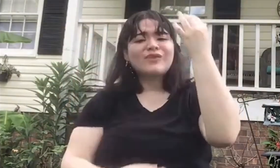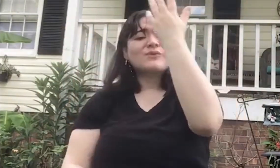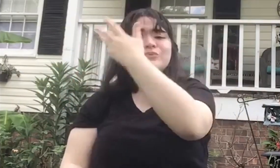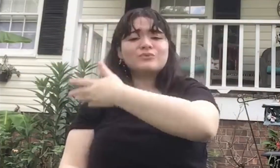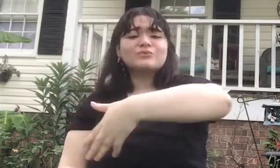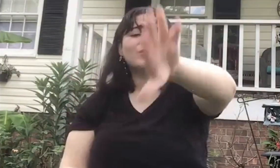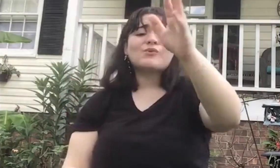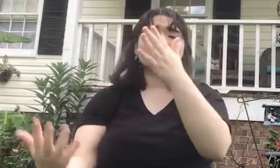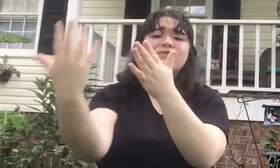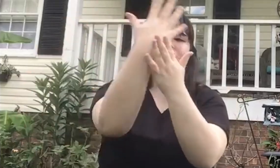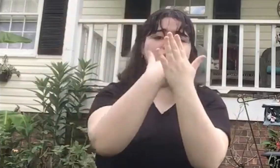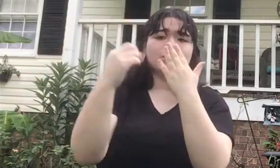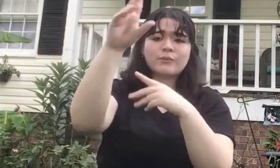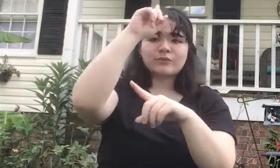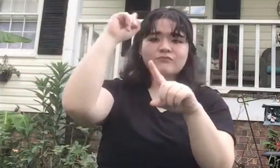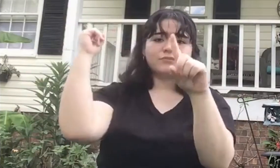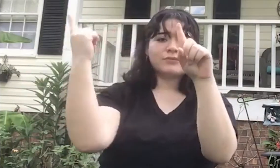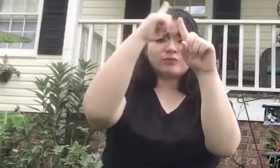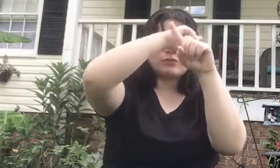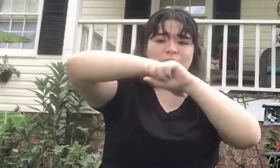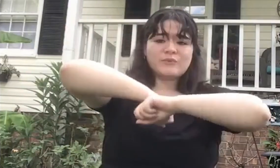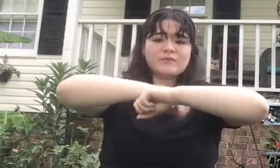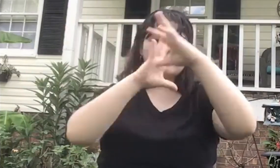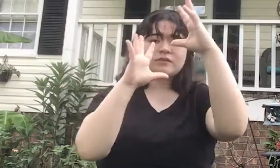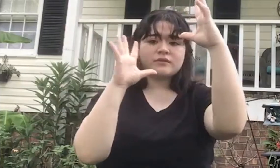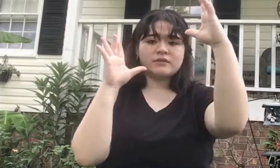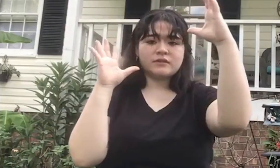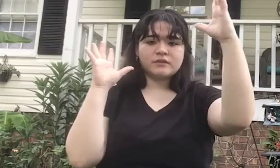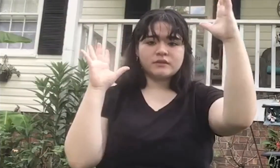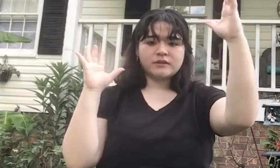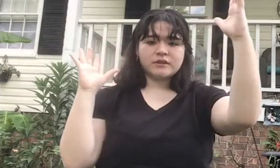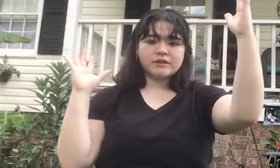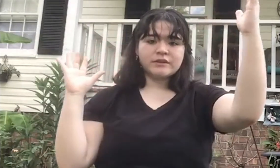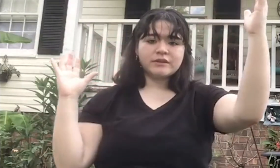and go and chase your dreams.